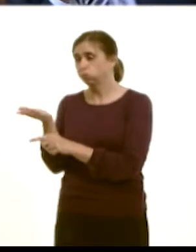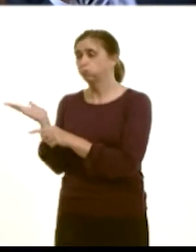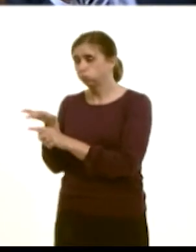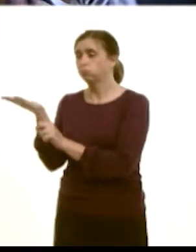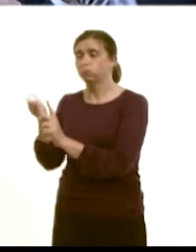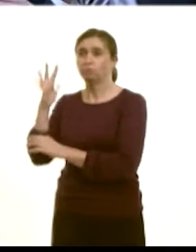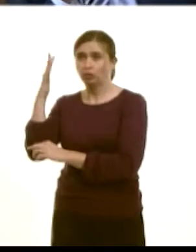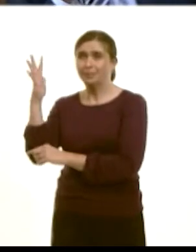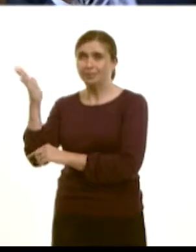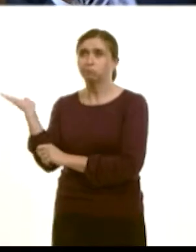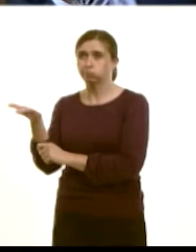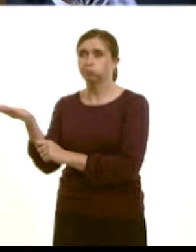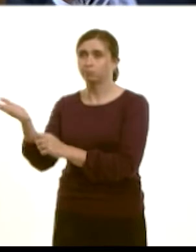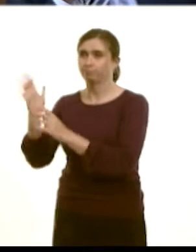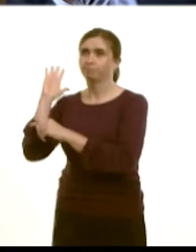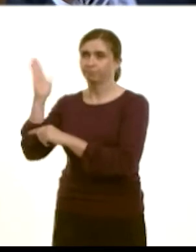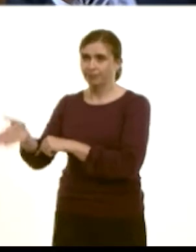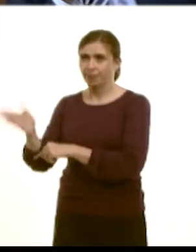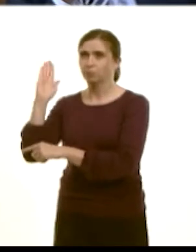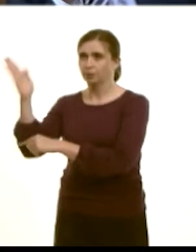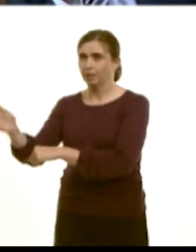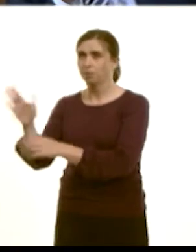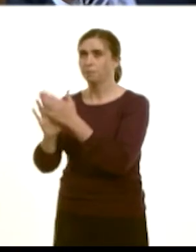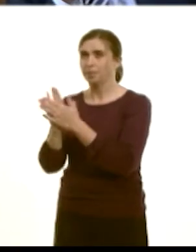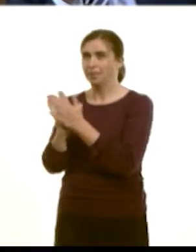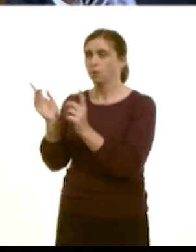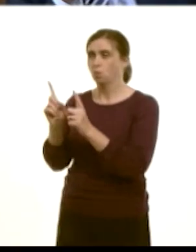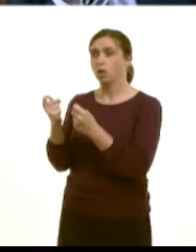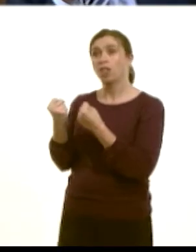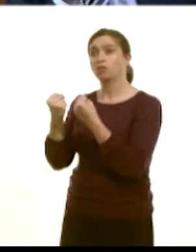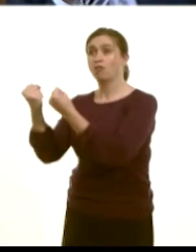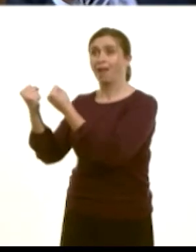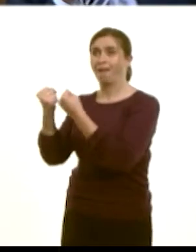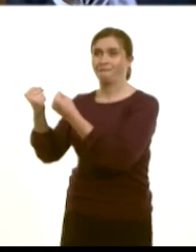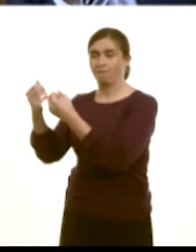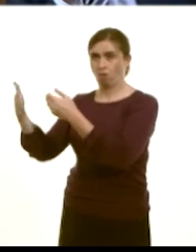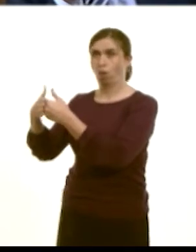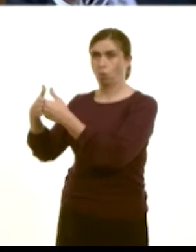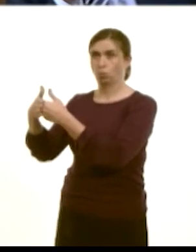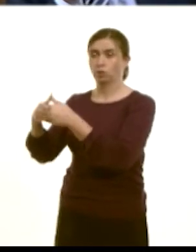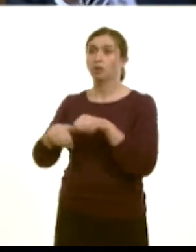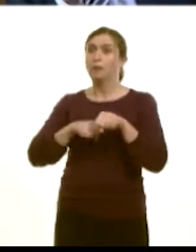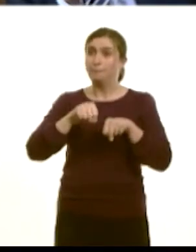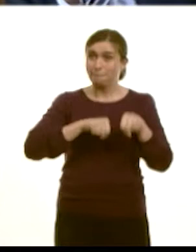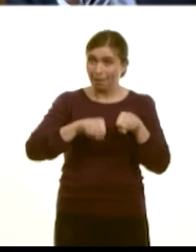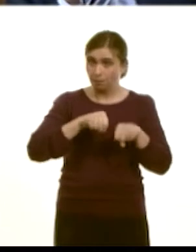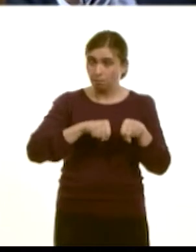While the forest drive itself, which I am familiar with, will be closing, I want to emphasise that all footpaths and mountain bike routes will remain open as will the visitors